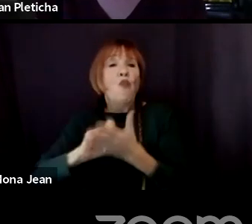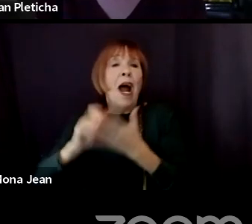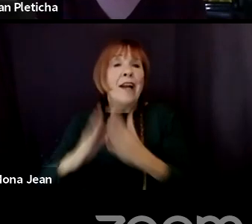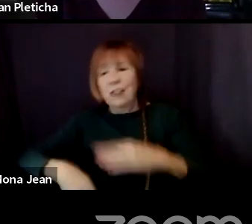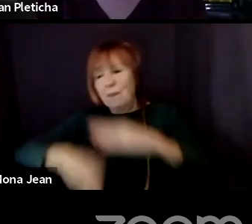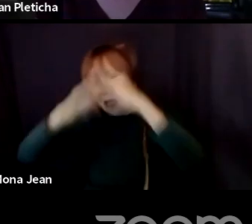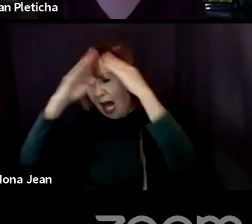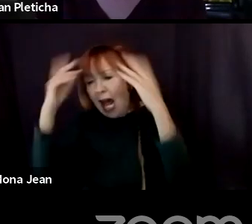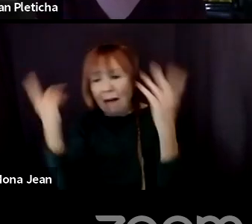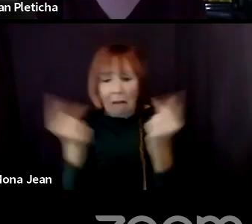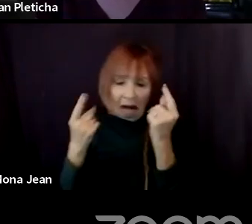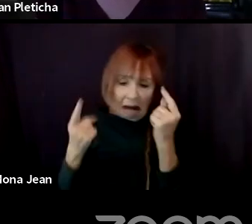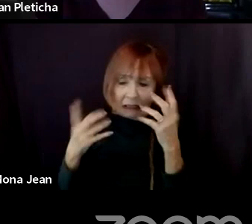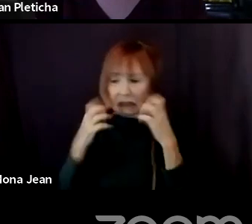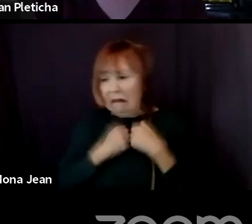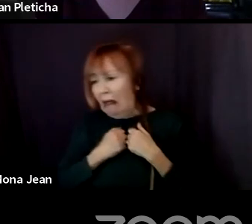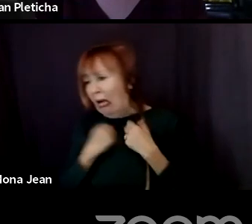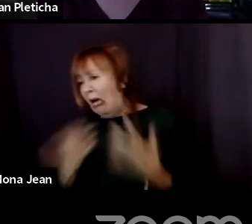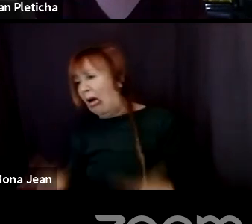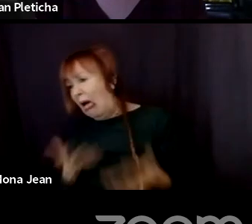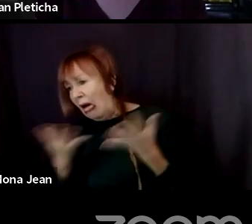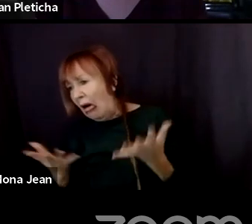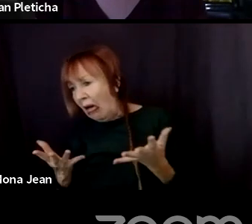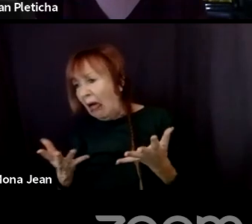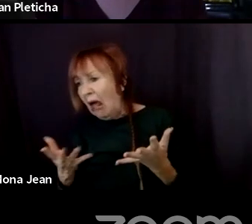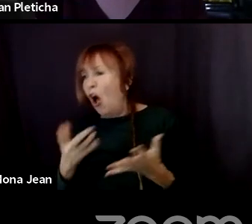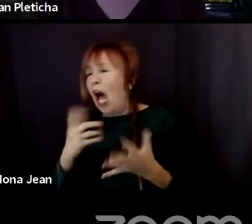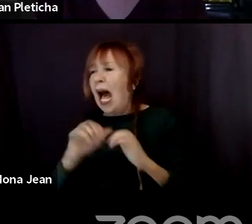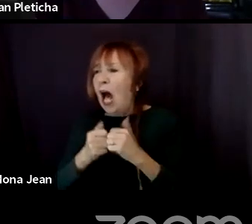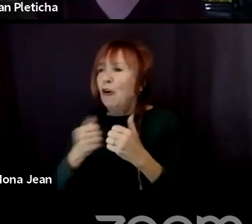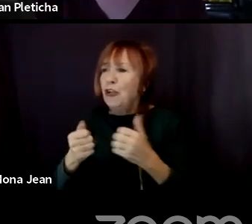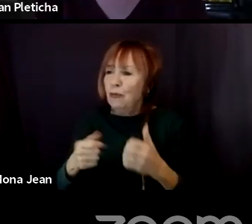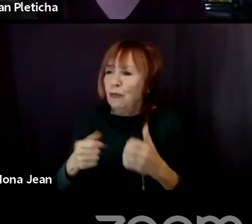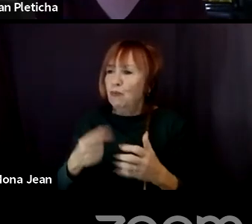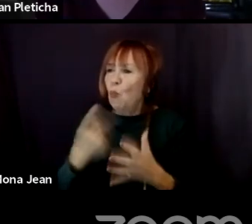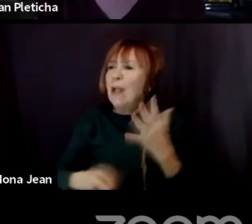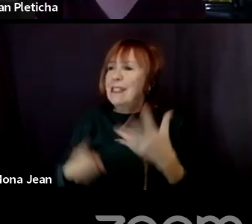How about we start with Jamey, first, what is your good?